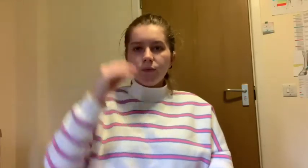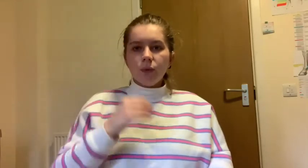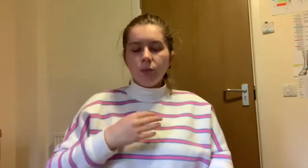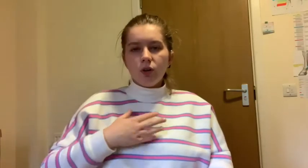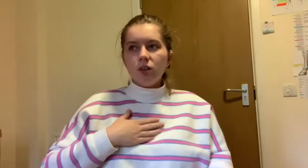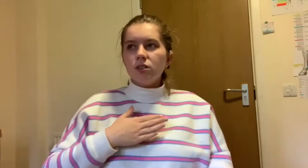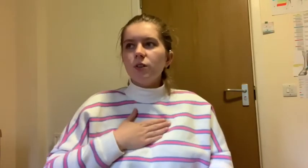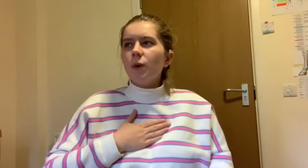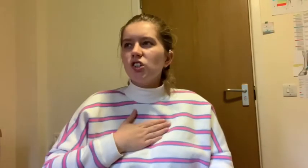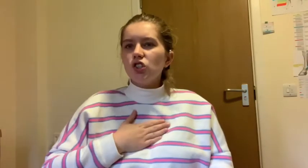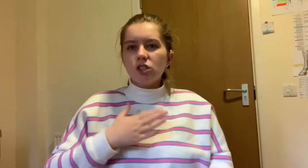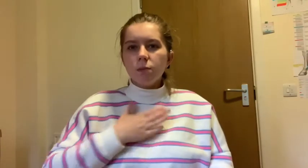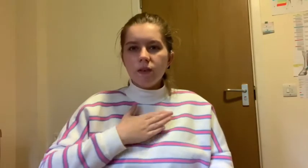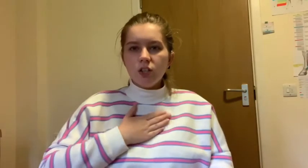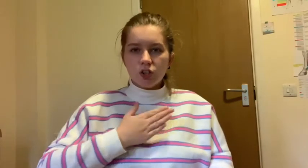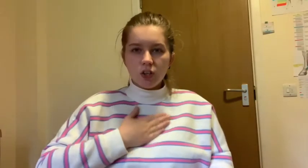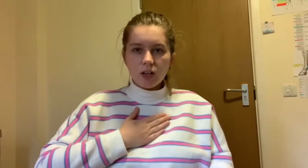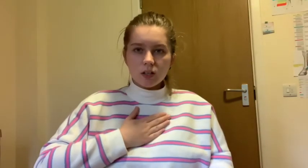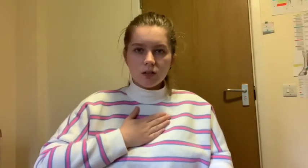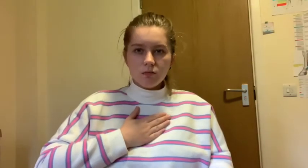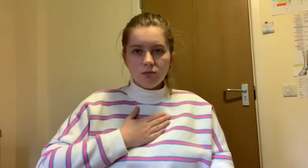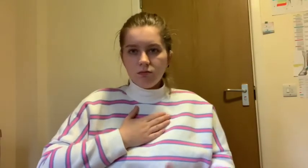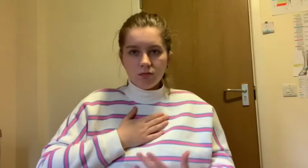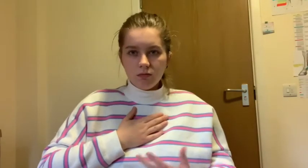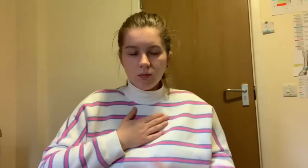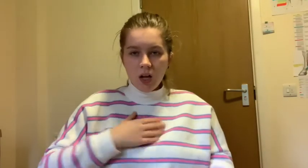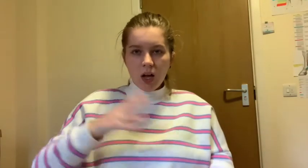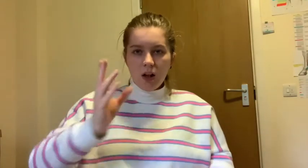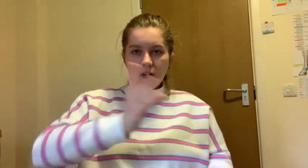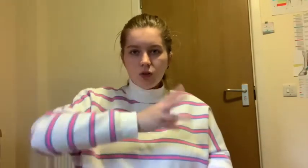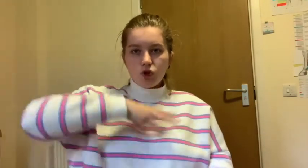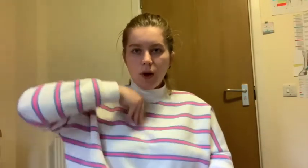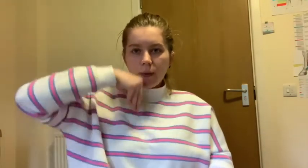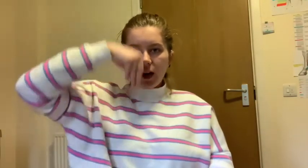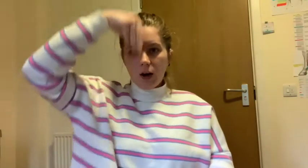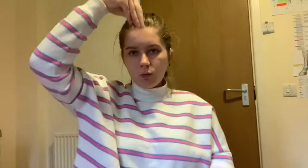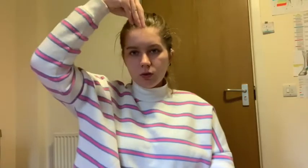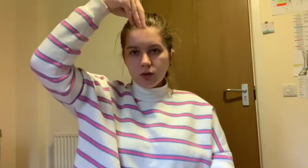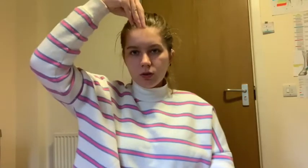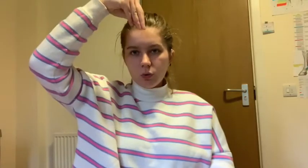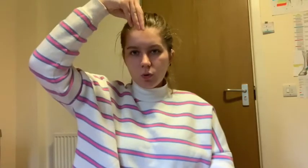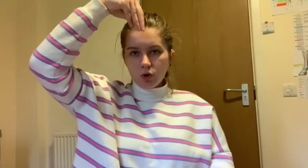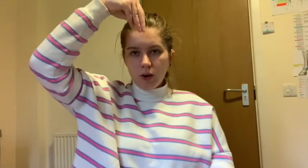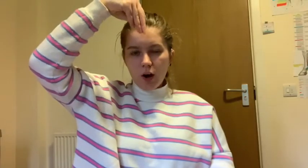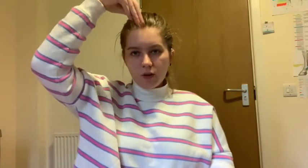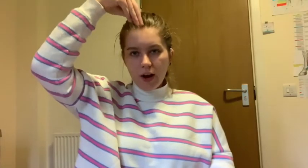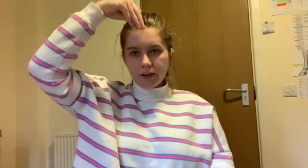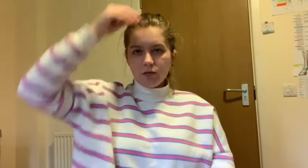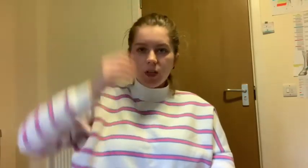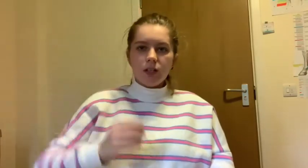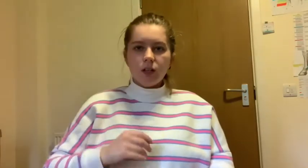So if you imagine your spirit in your chest and then you're grabbing it out towards your head basically.